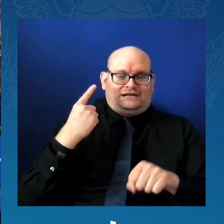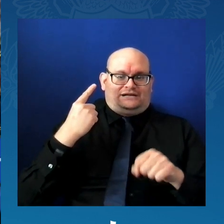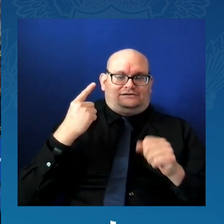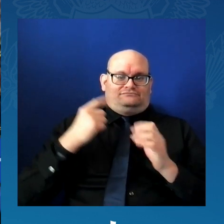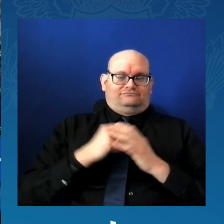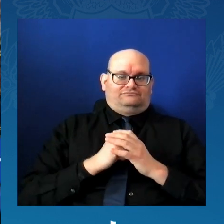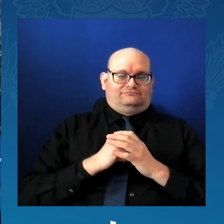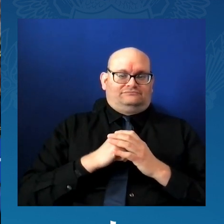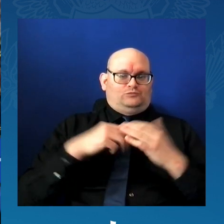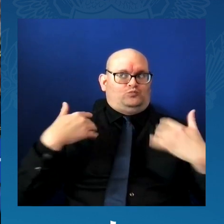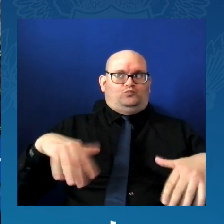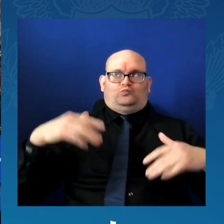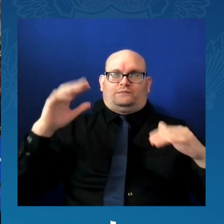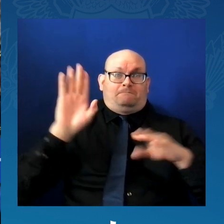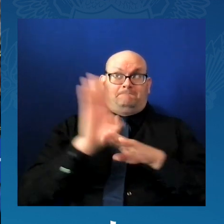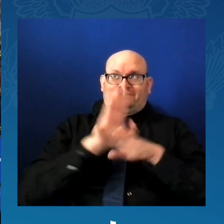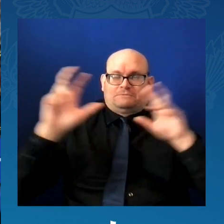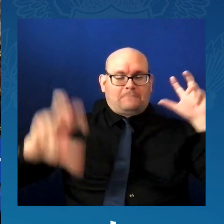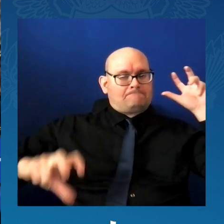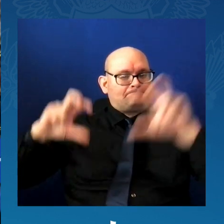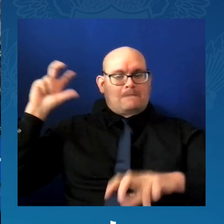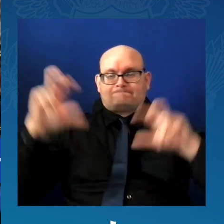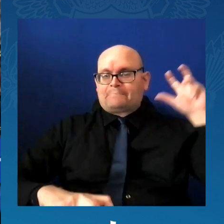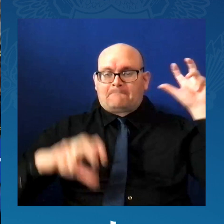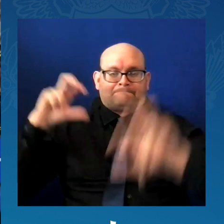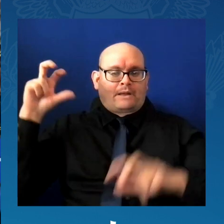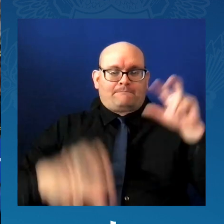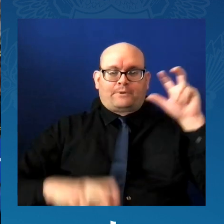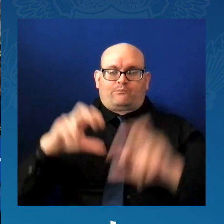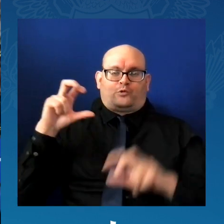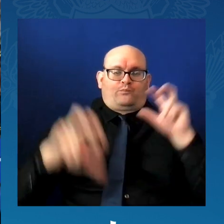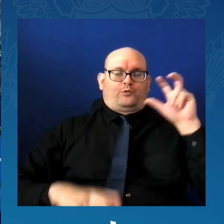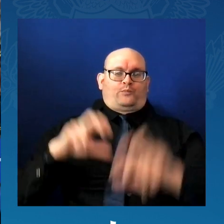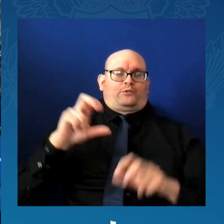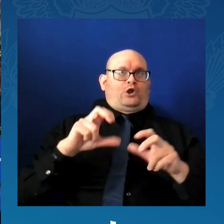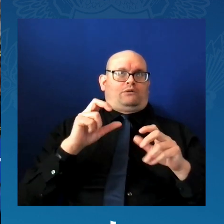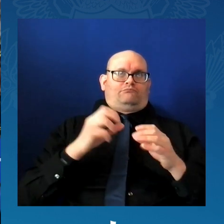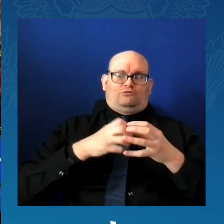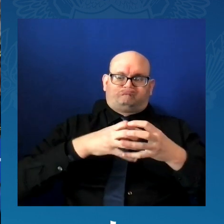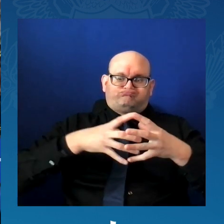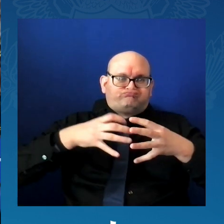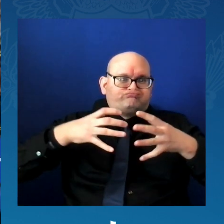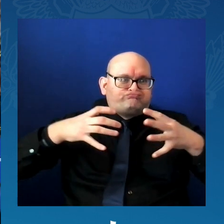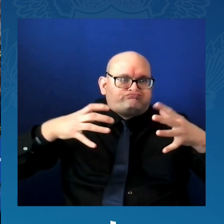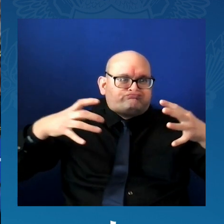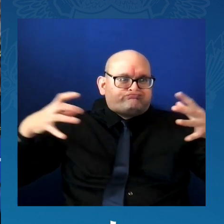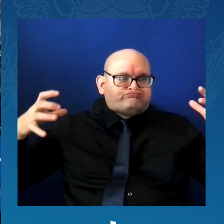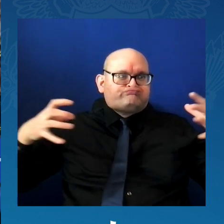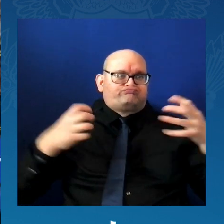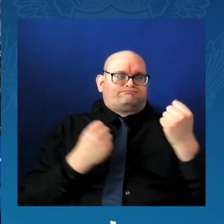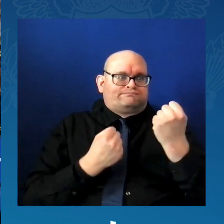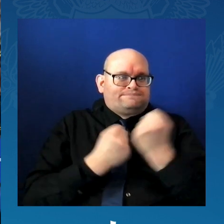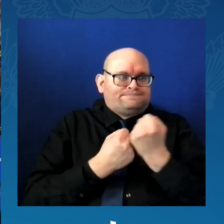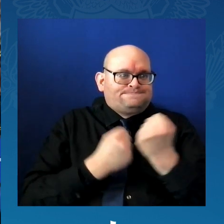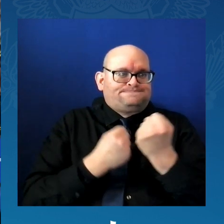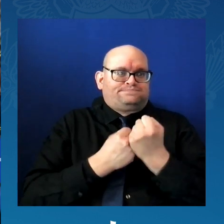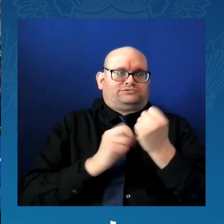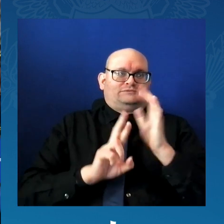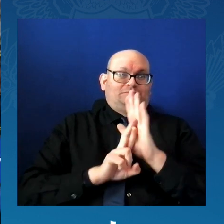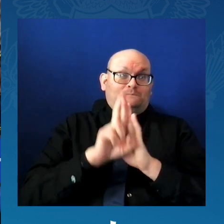We saw more venture capital targeting space startups than ever before, both in terms of absolute dollars and number of transactions.